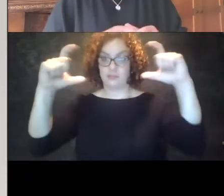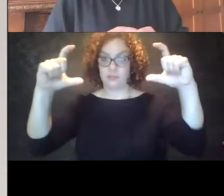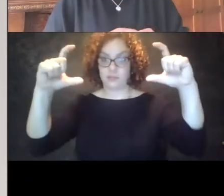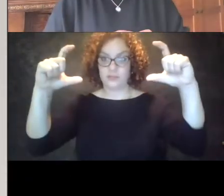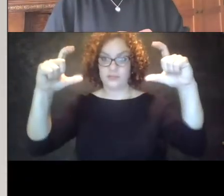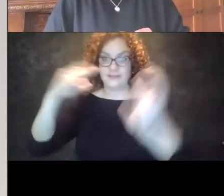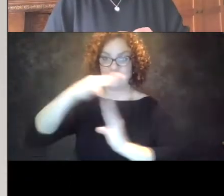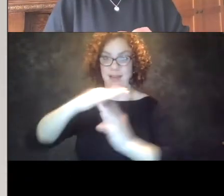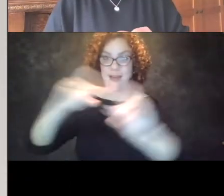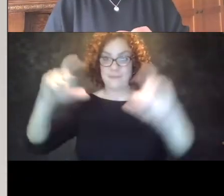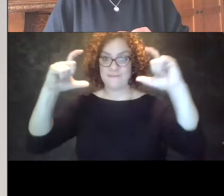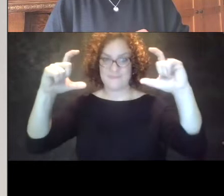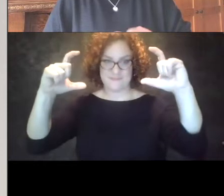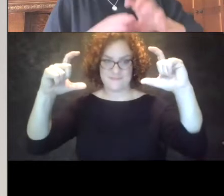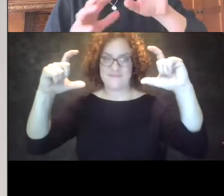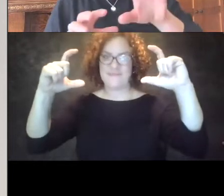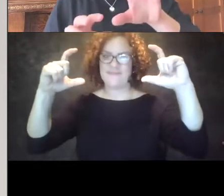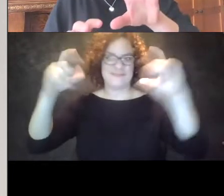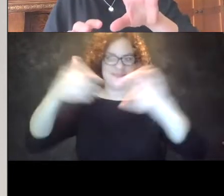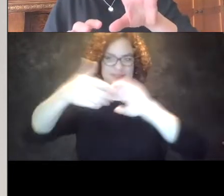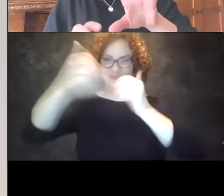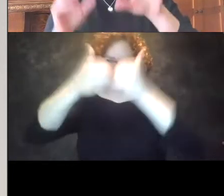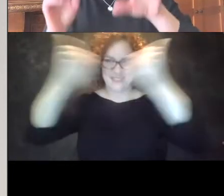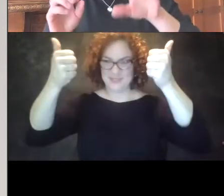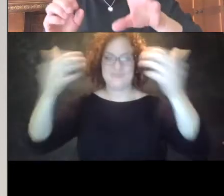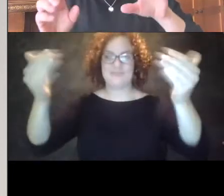red dots, and then separation, there's just two separate groups, and the red dots don't